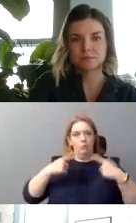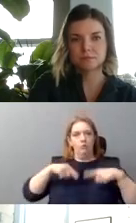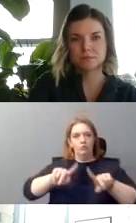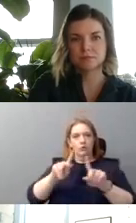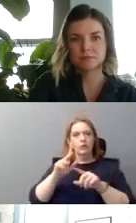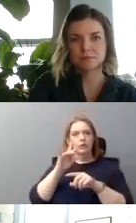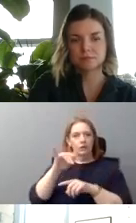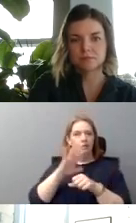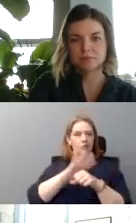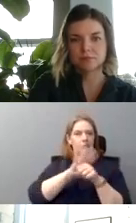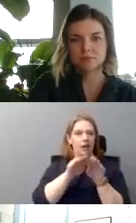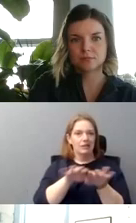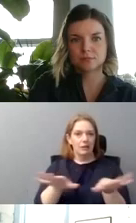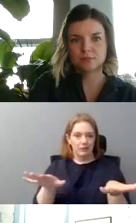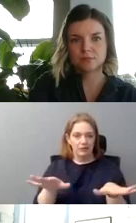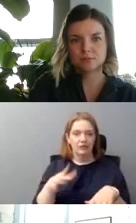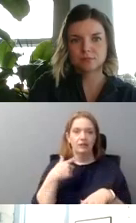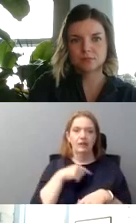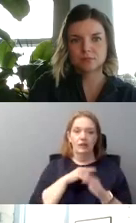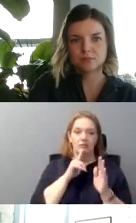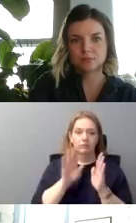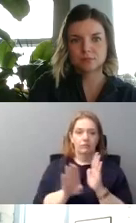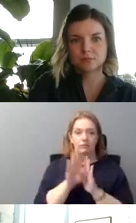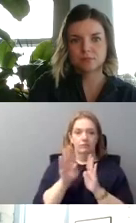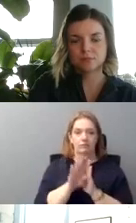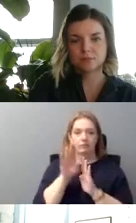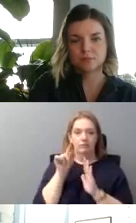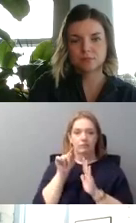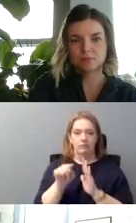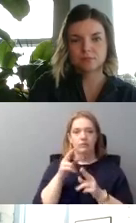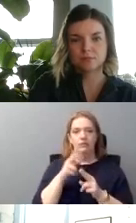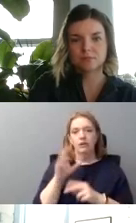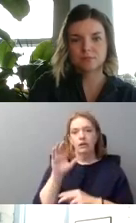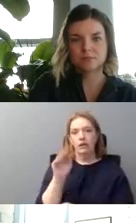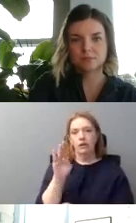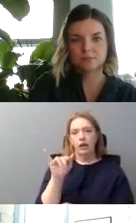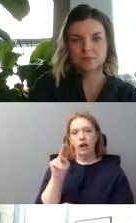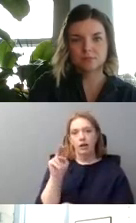developing, actually, this writing series called The Cabinet, which is on the 500cappstreet.org